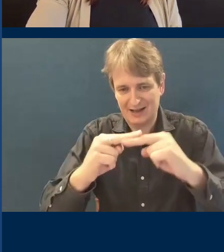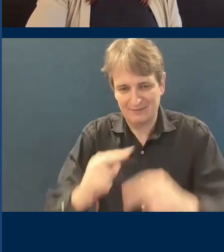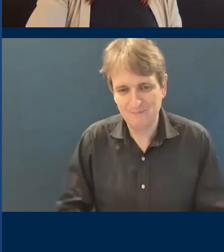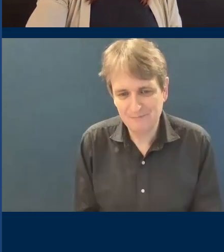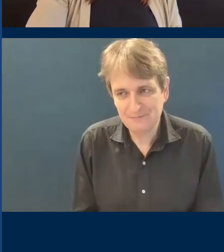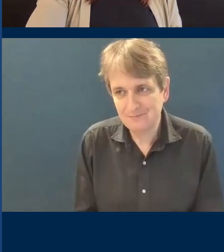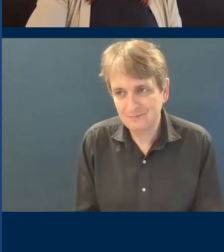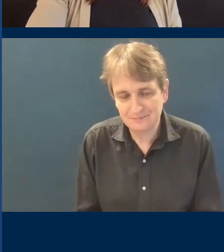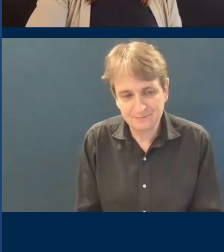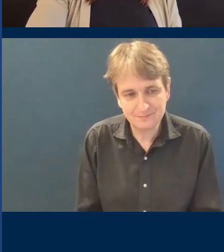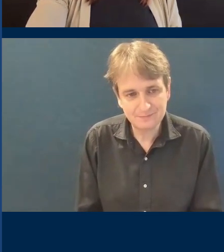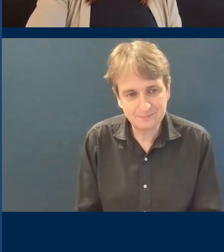Okay, next slide, please.